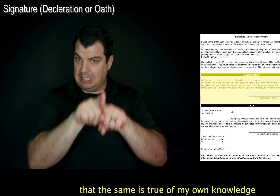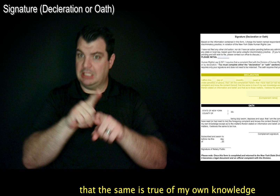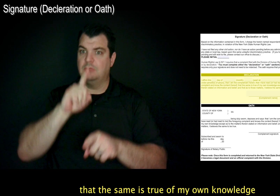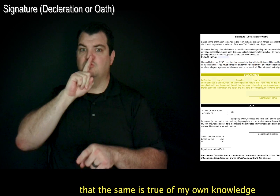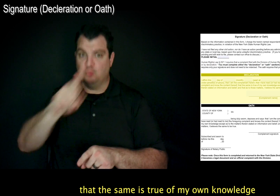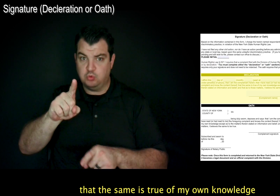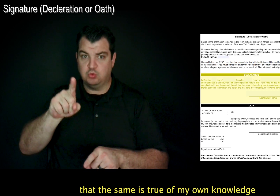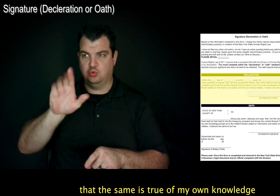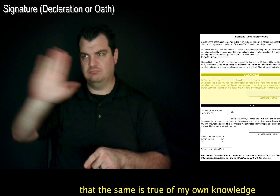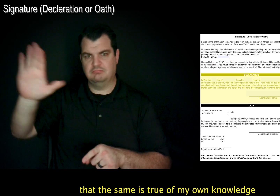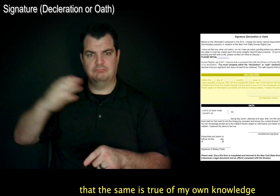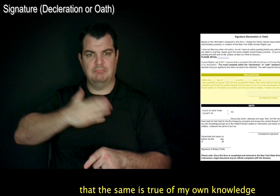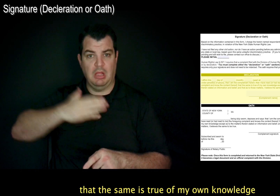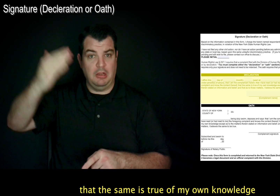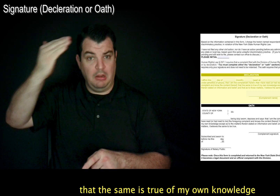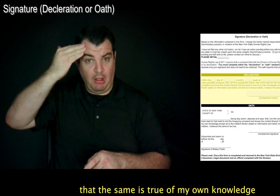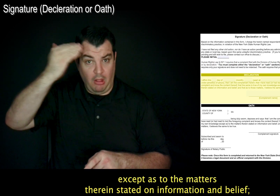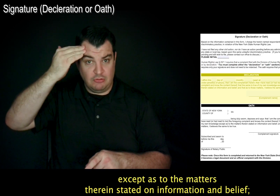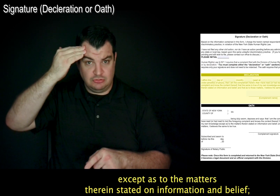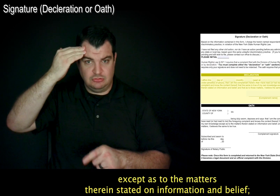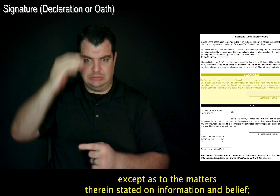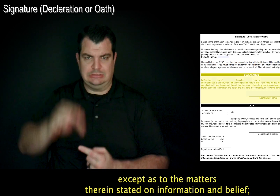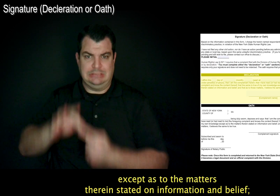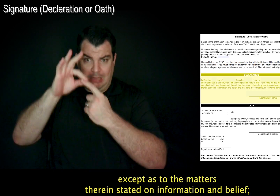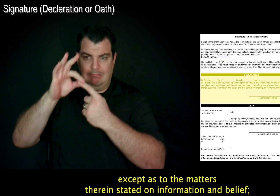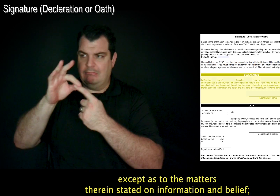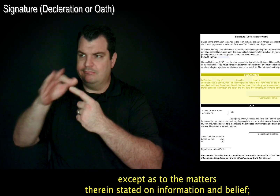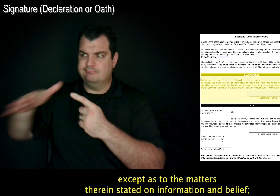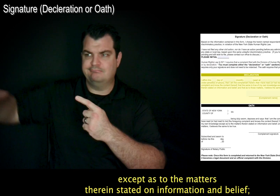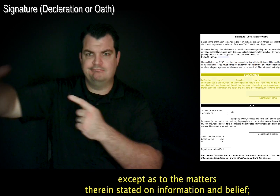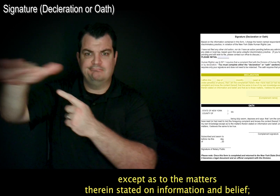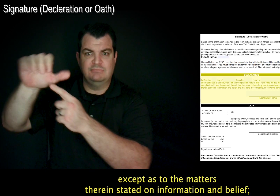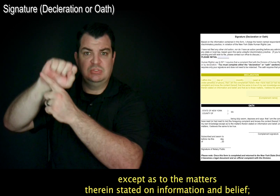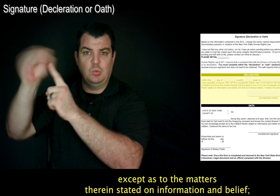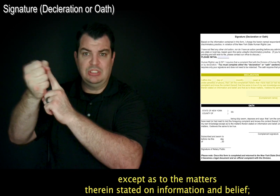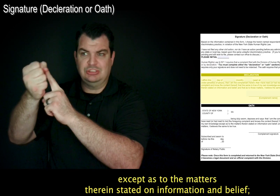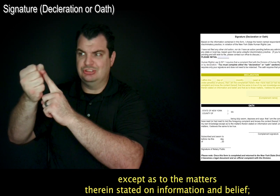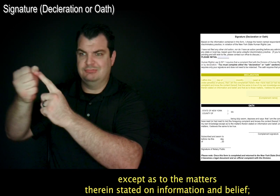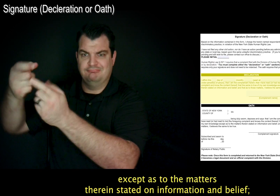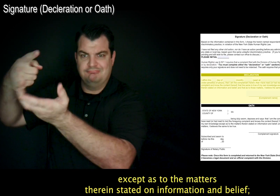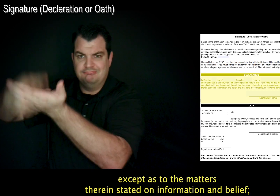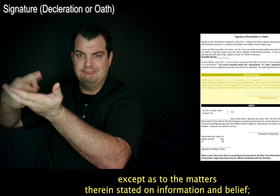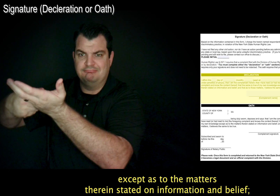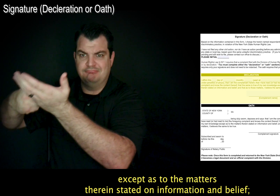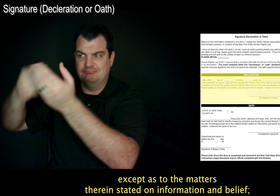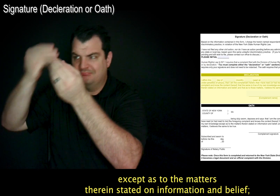that the same is true of my own knowledge except as to the matters therein stated on information and belief;